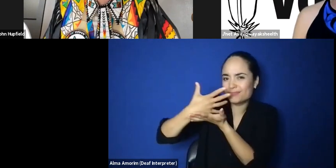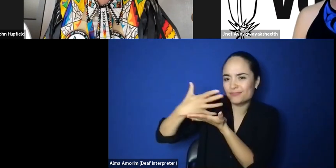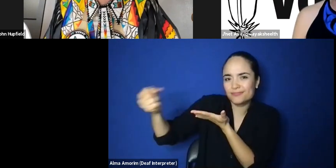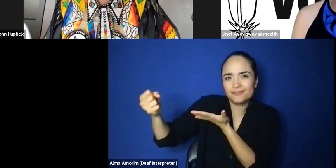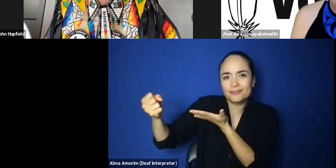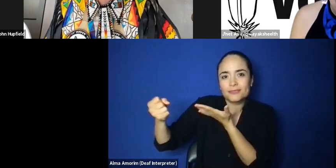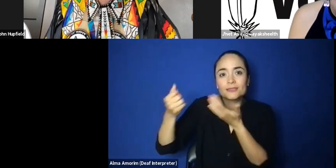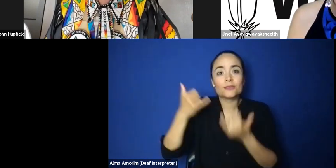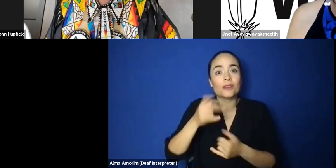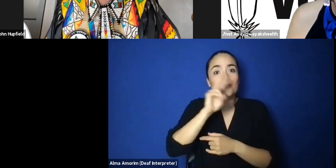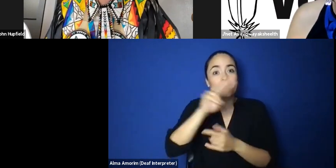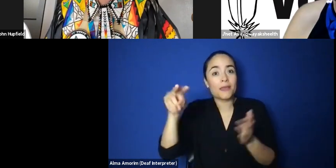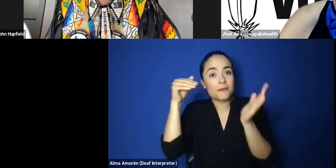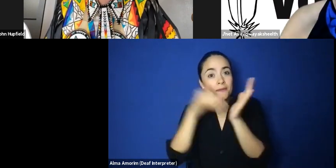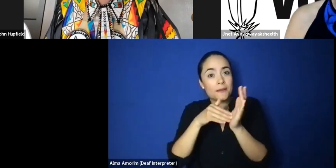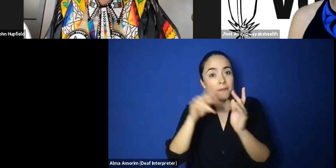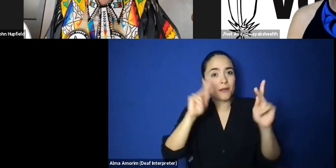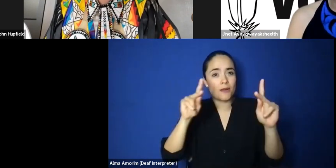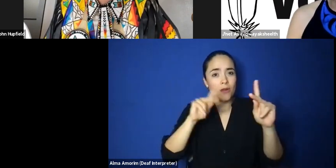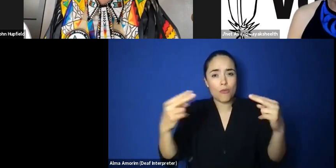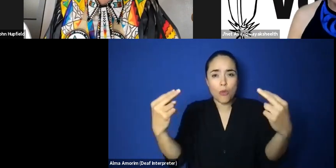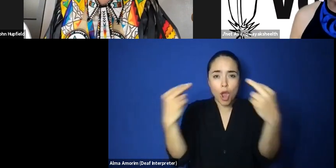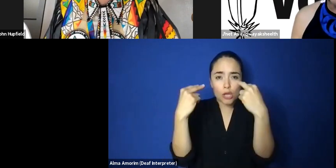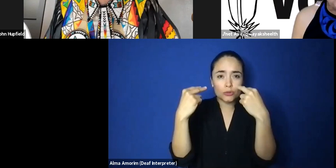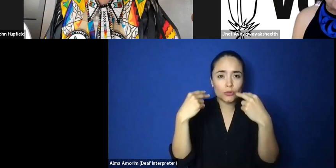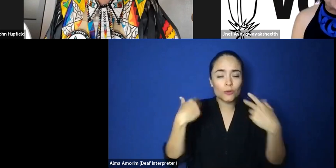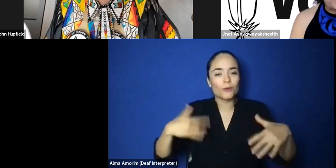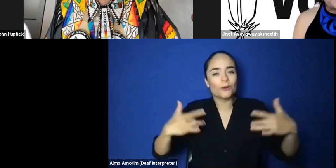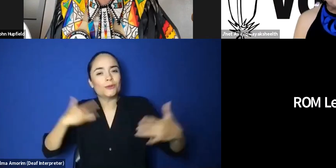were able to join us. They're so excited. We're going to hear from Sarah super quick. Welcome